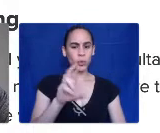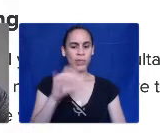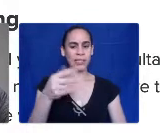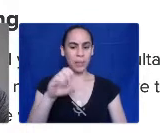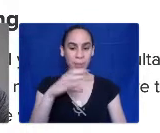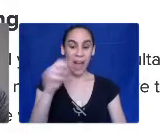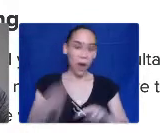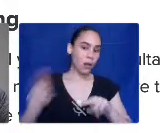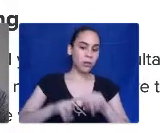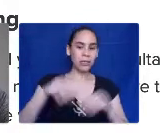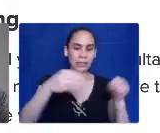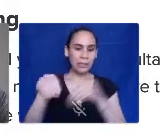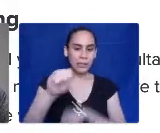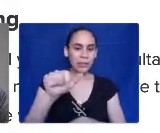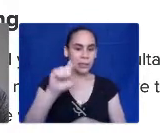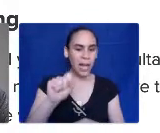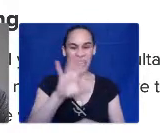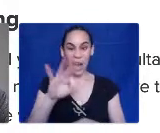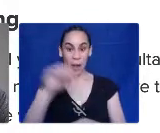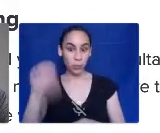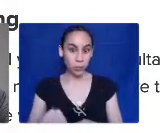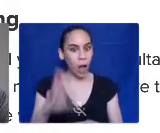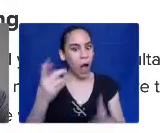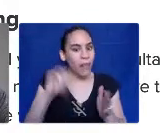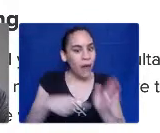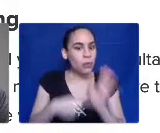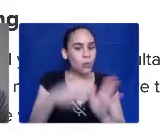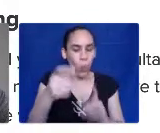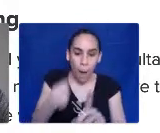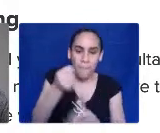your inventive it shows your business focus it's showing you have impact on the business um jay